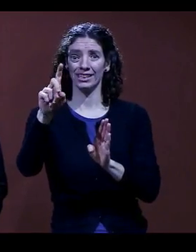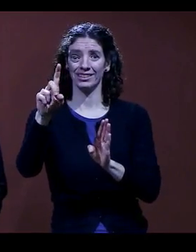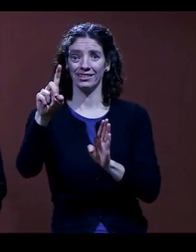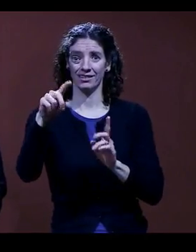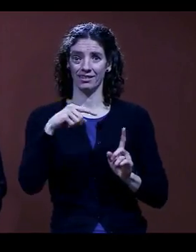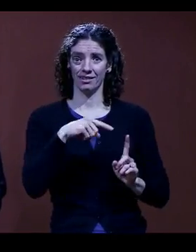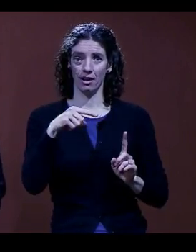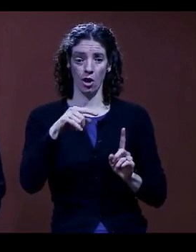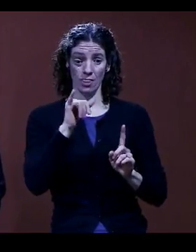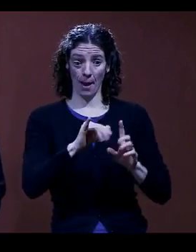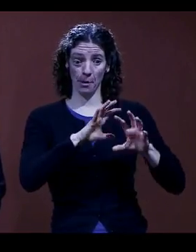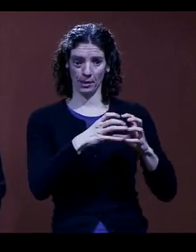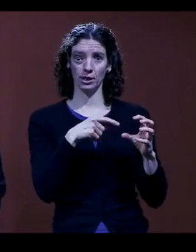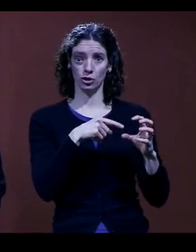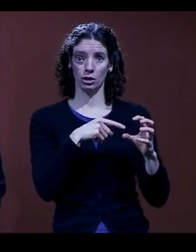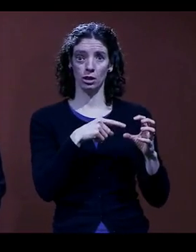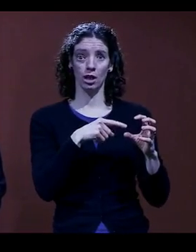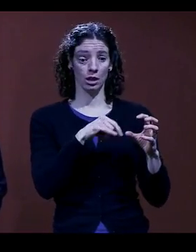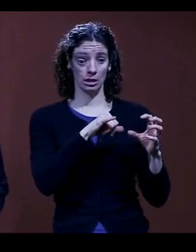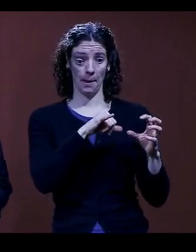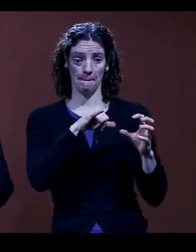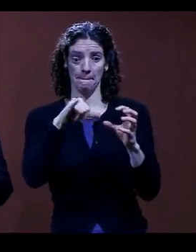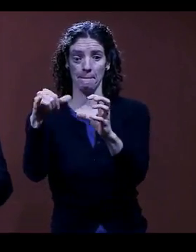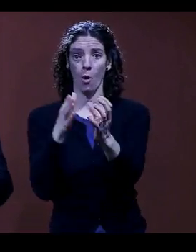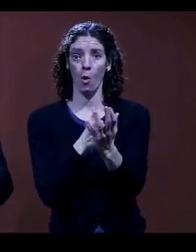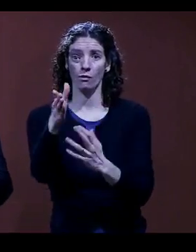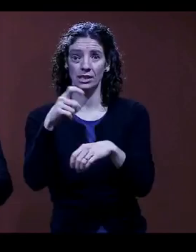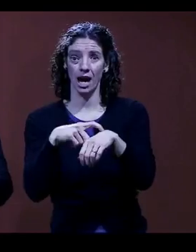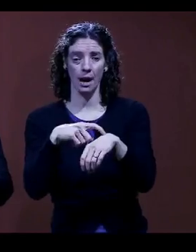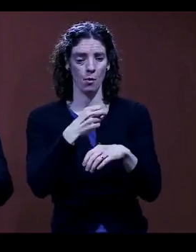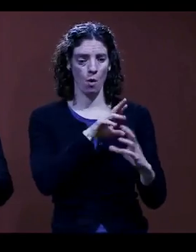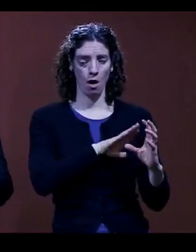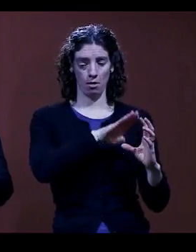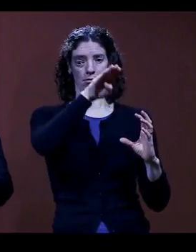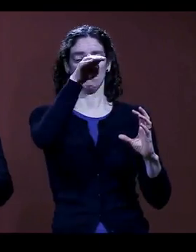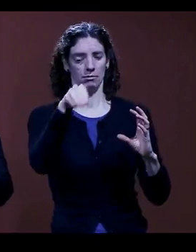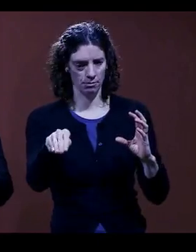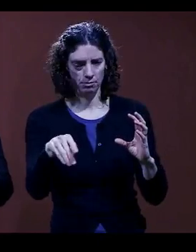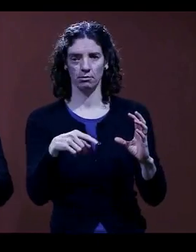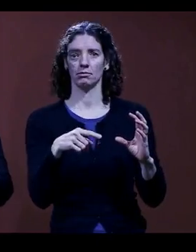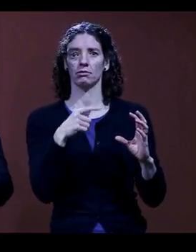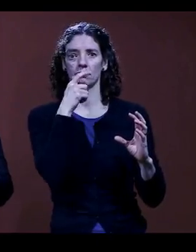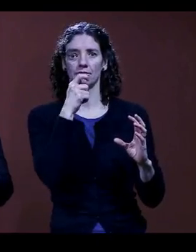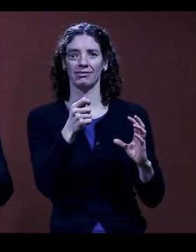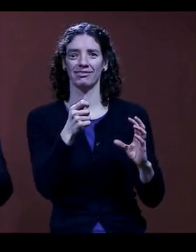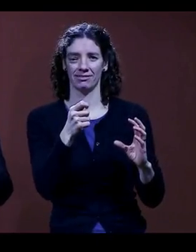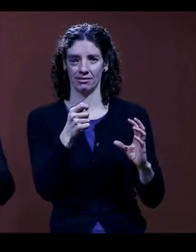of outcomes over time. There might be in your state, if you're looking at state data,